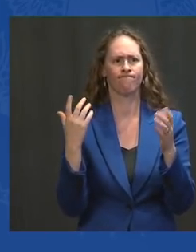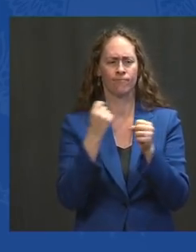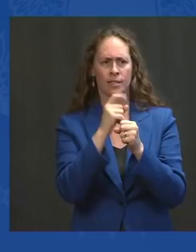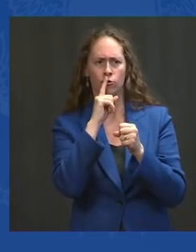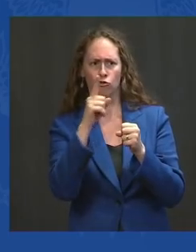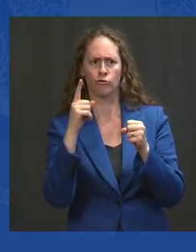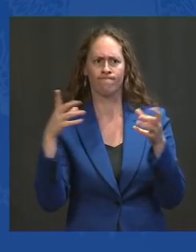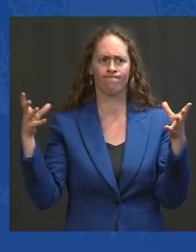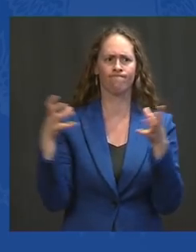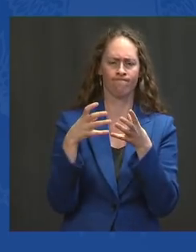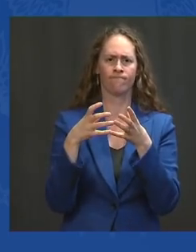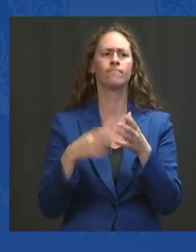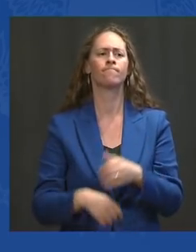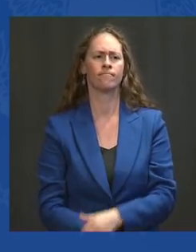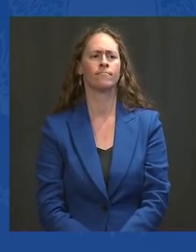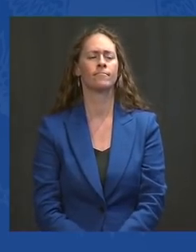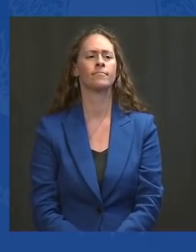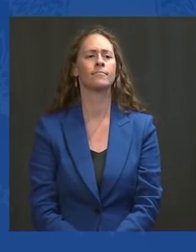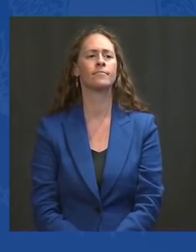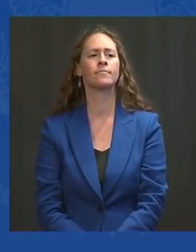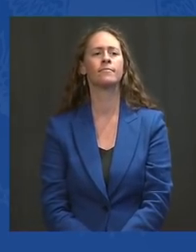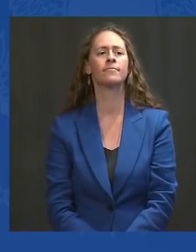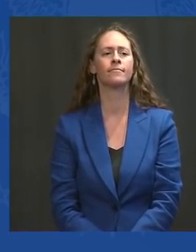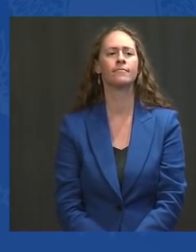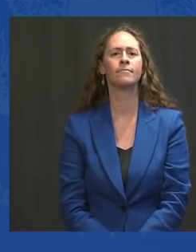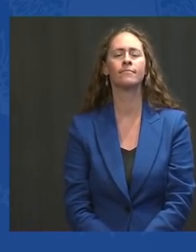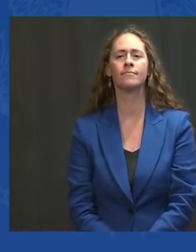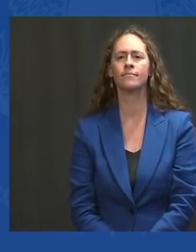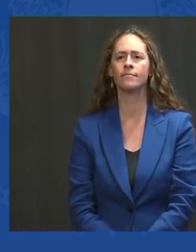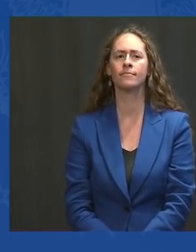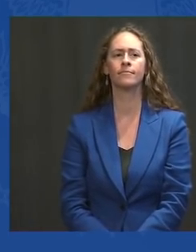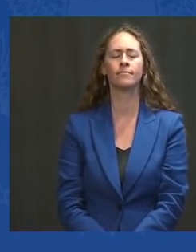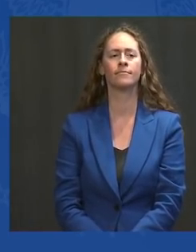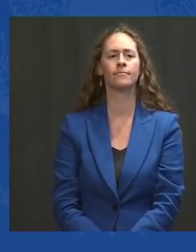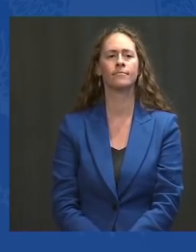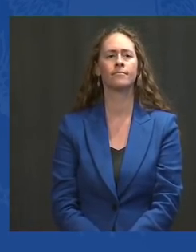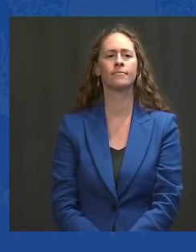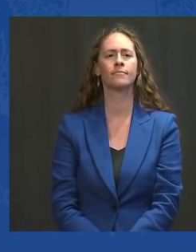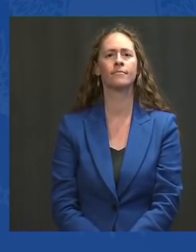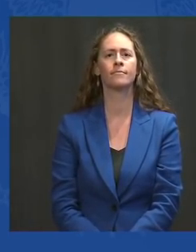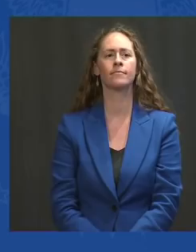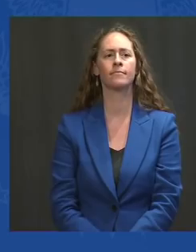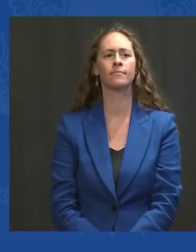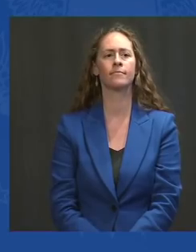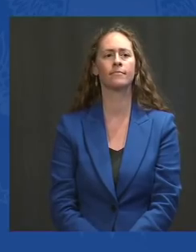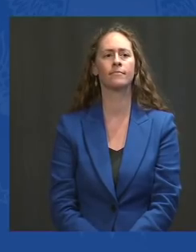rather than the idea of liberty, the centerpiece of the common life. The Founders understood this.